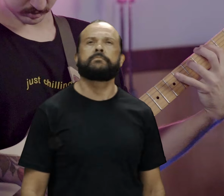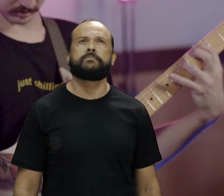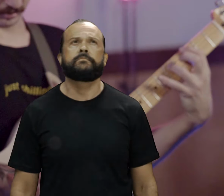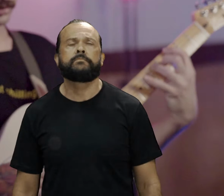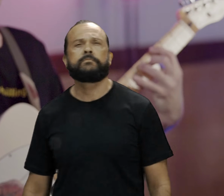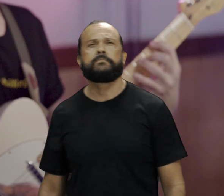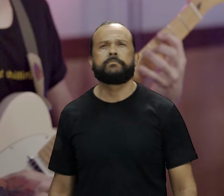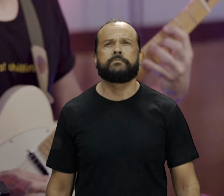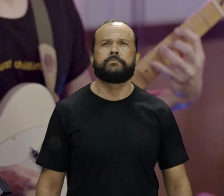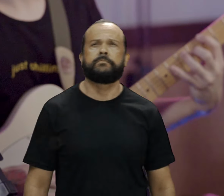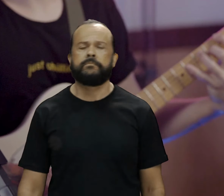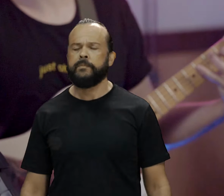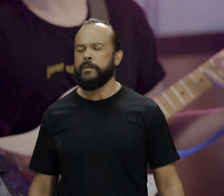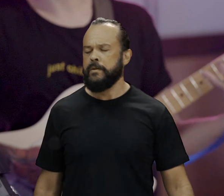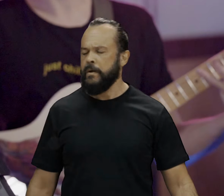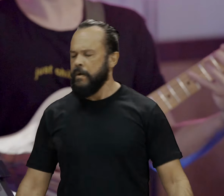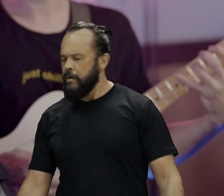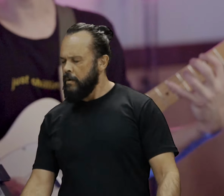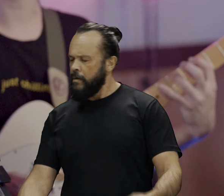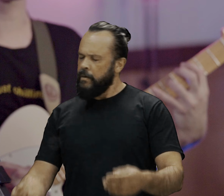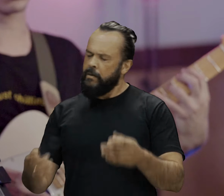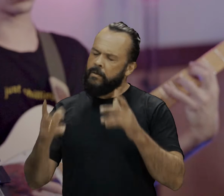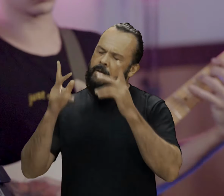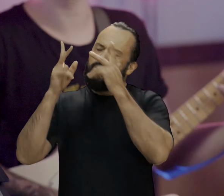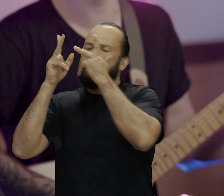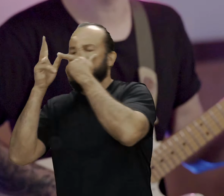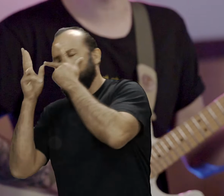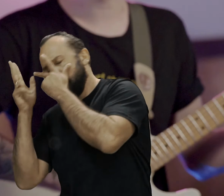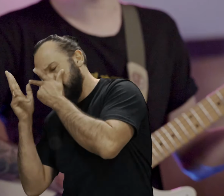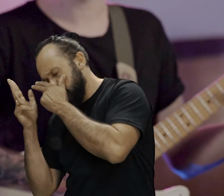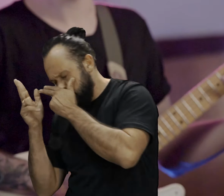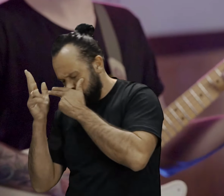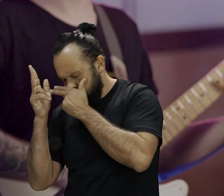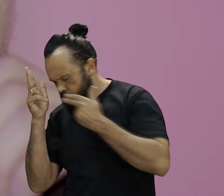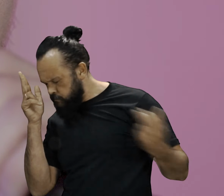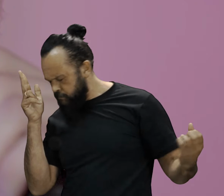I hear the alarm clock